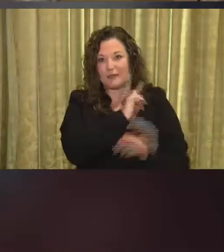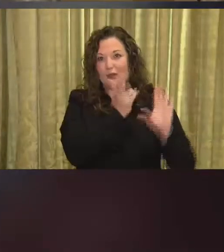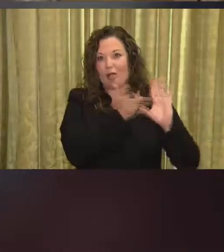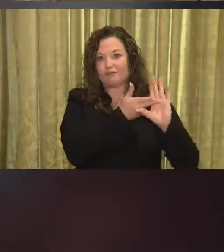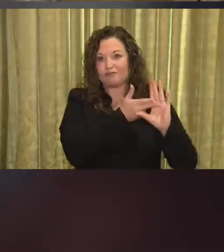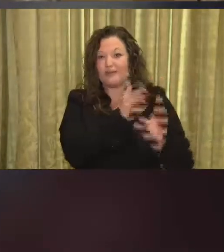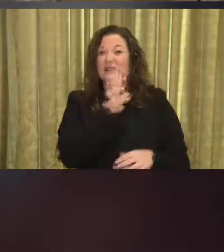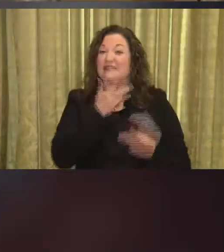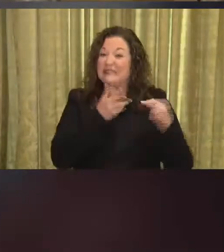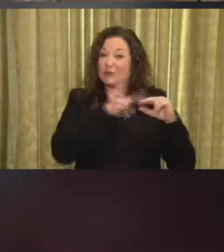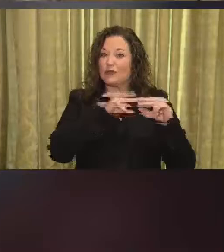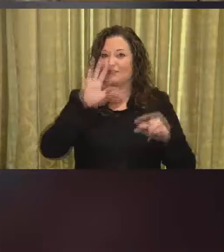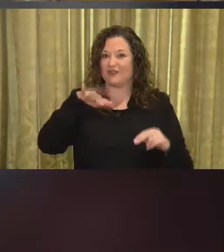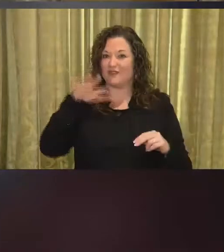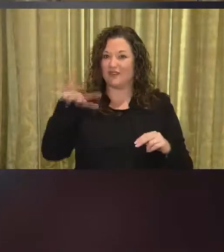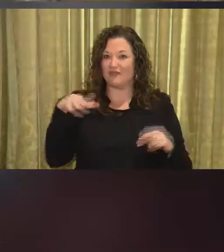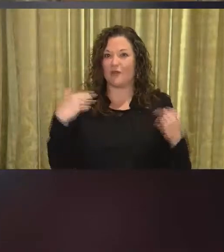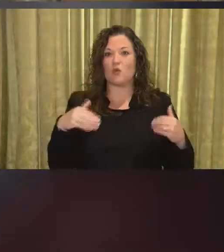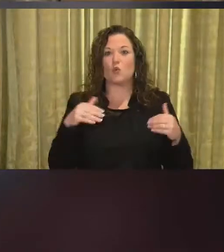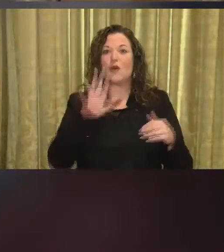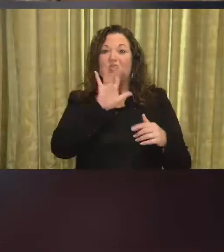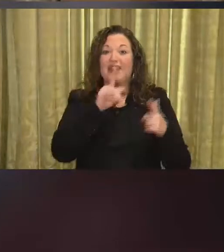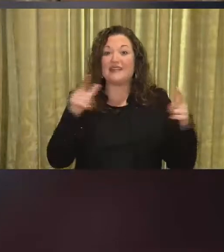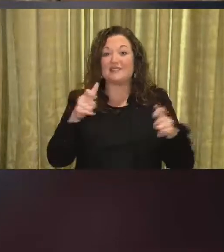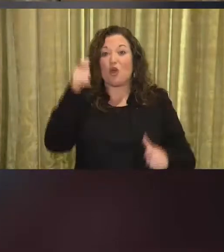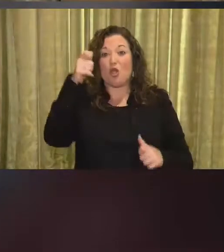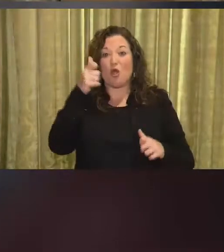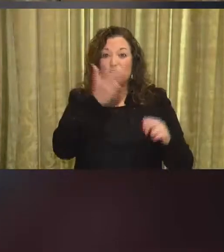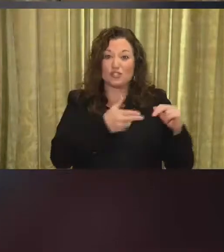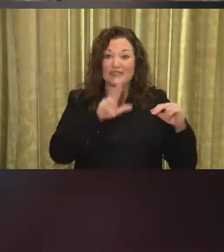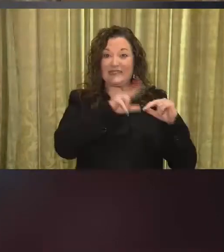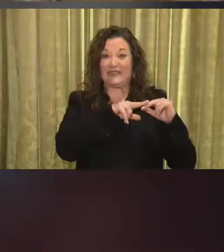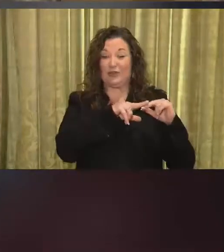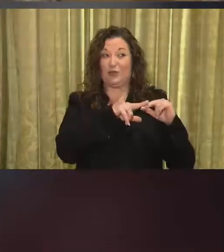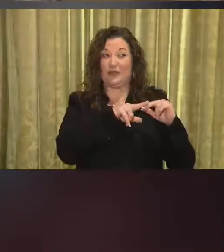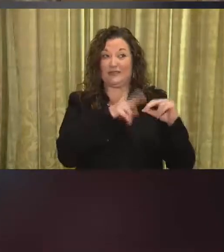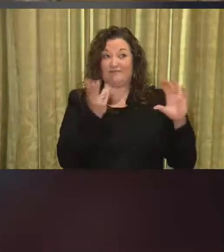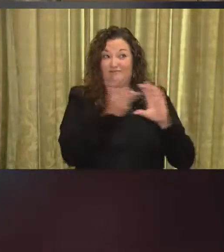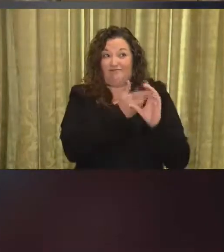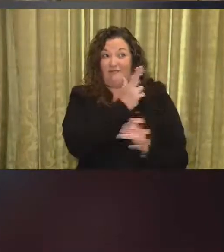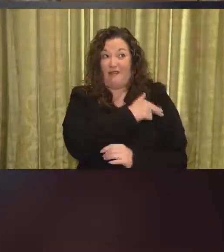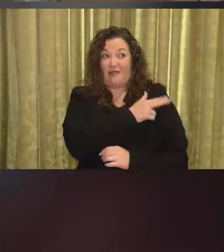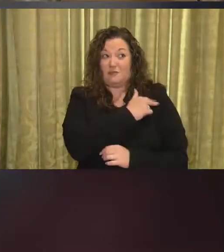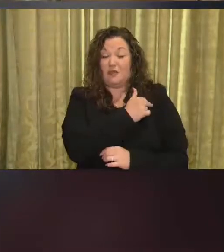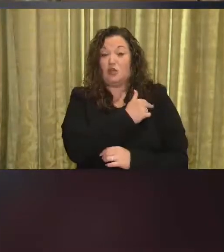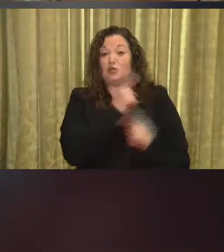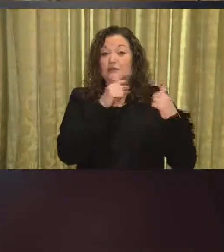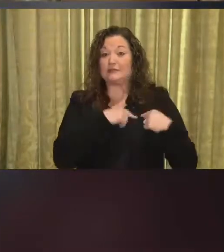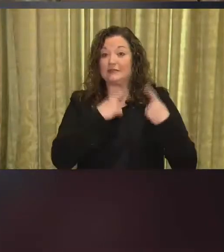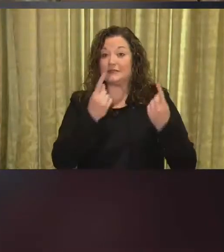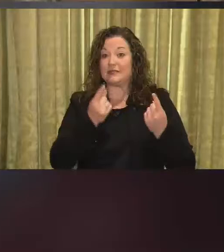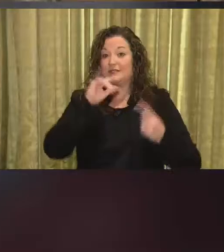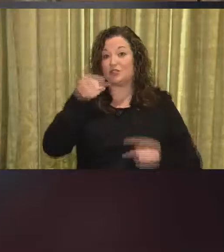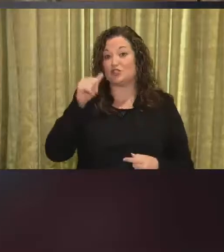55 This is the largest increase in hospitalizations since January.